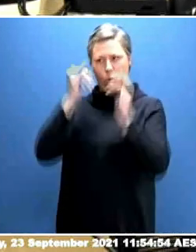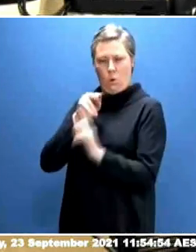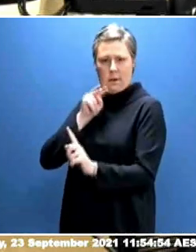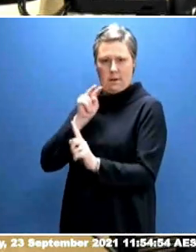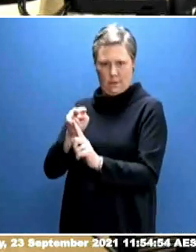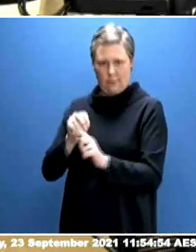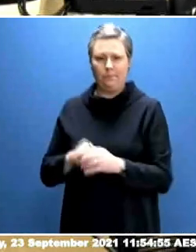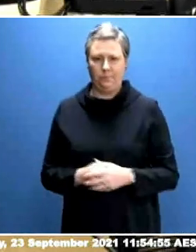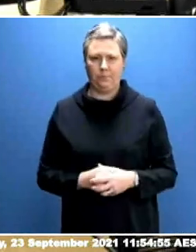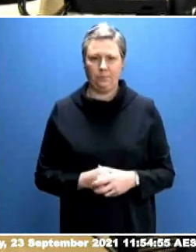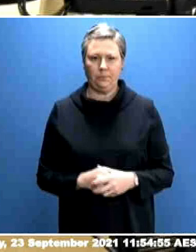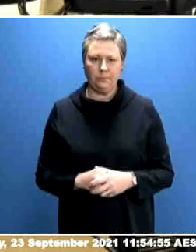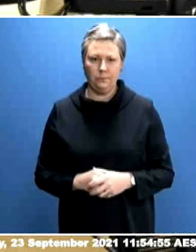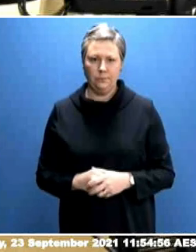That's right. CHAIR: Yes, I see. Thank you.